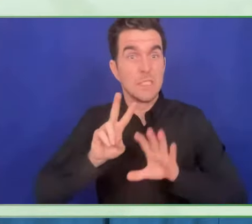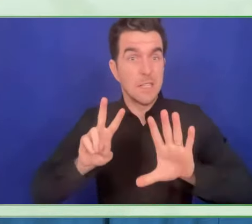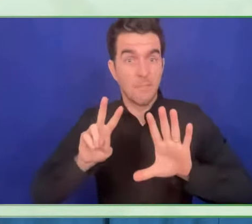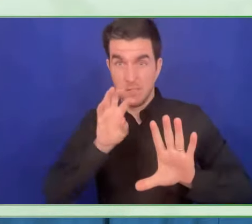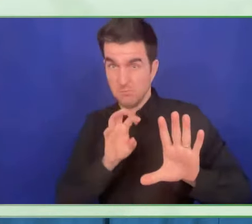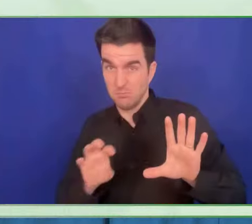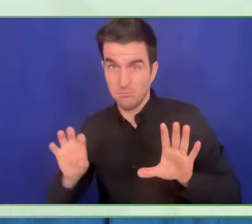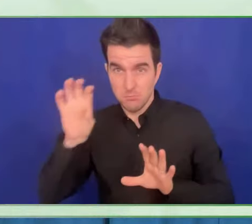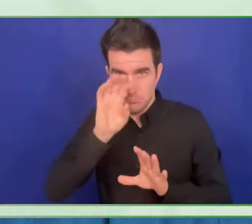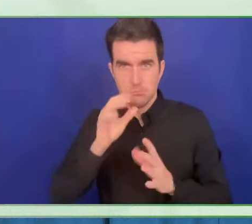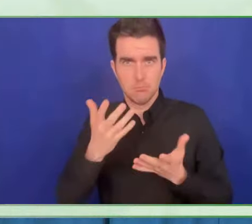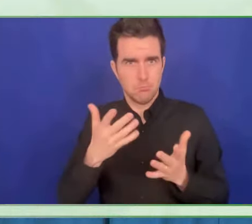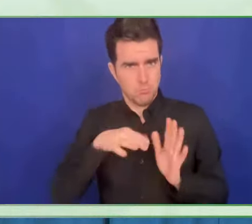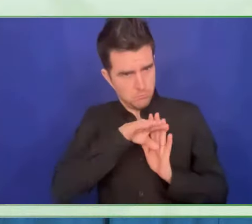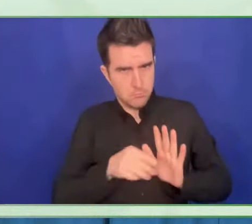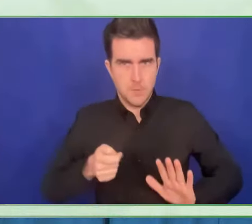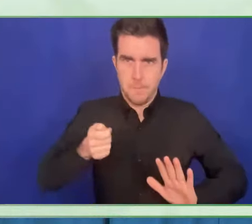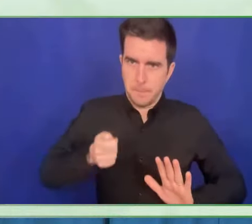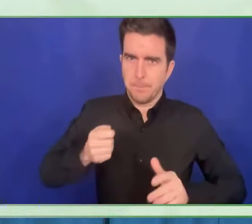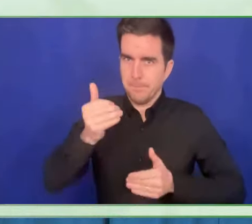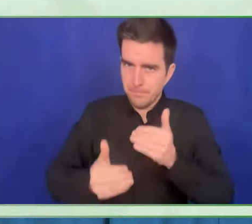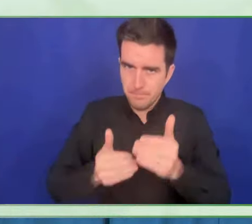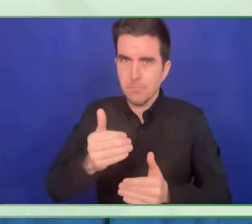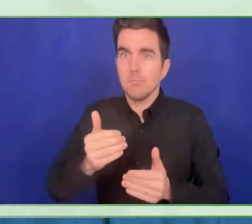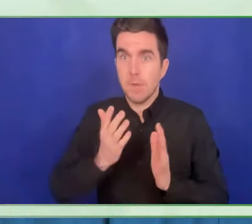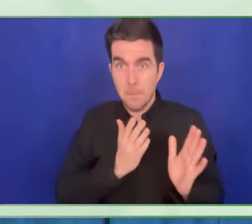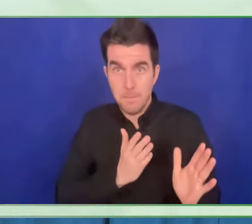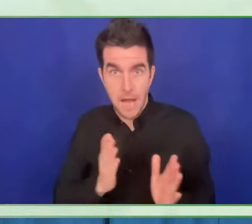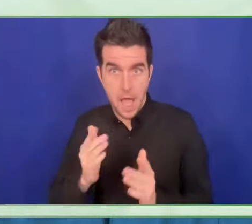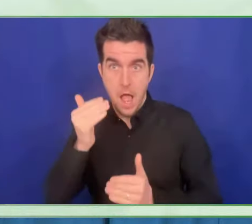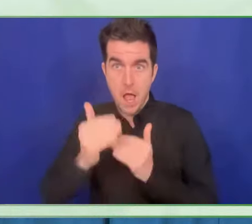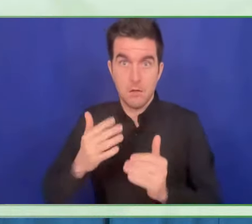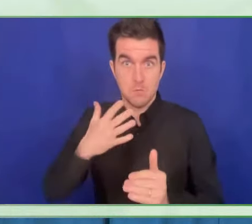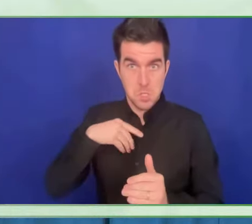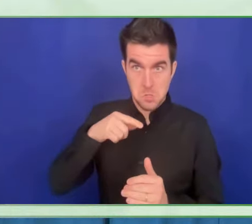assess persons with disabilities remain with member states but with